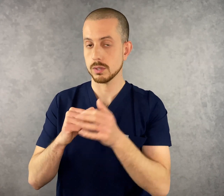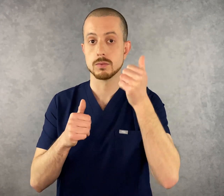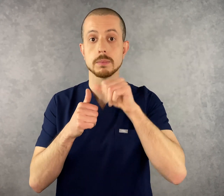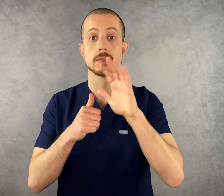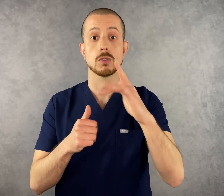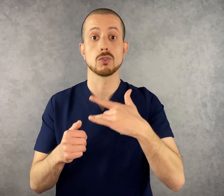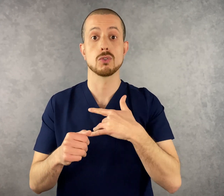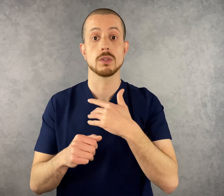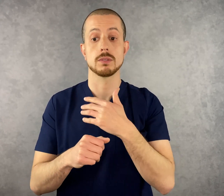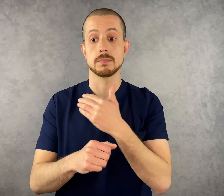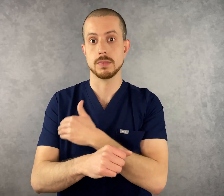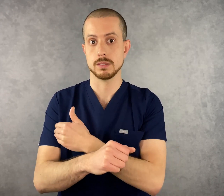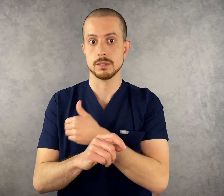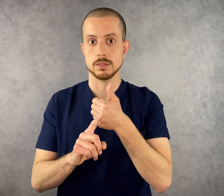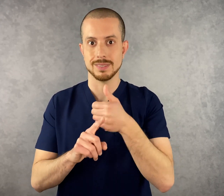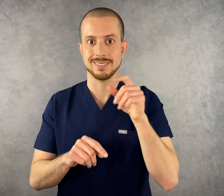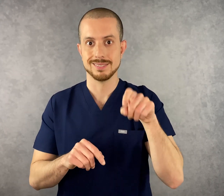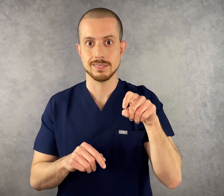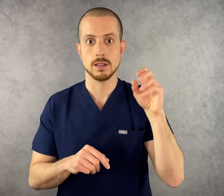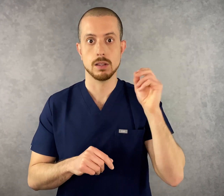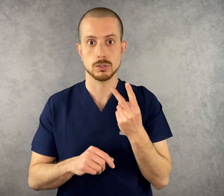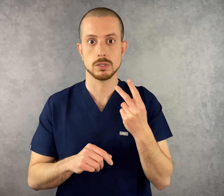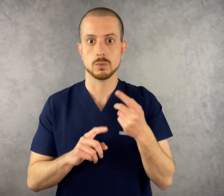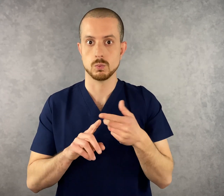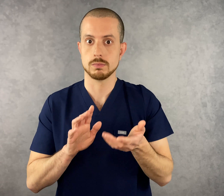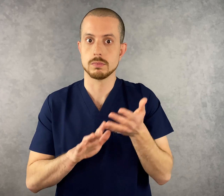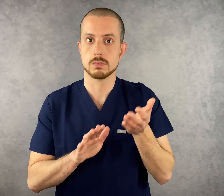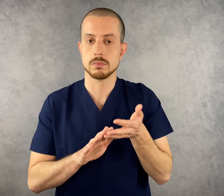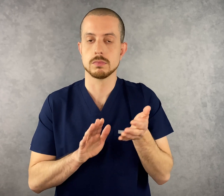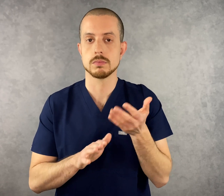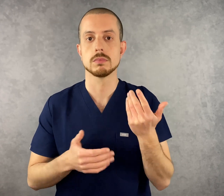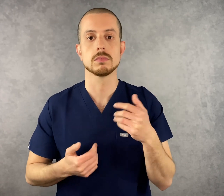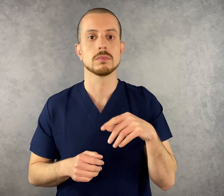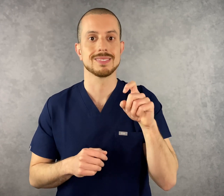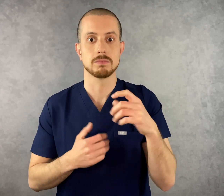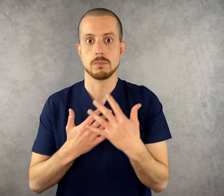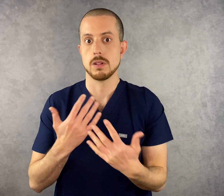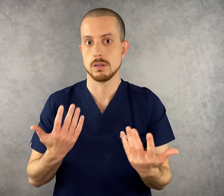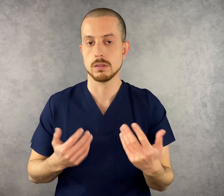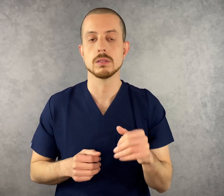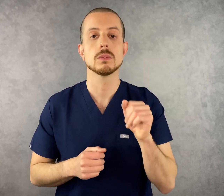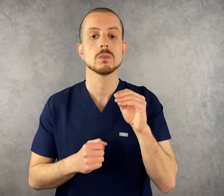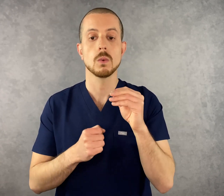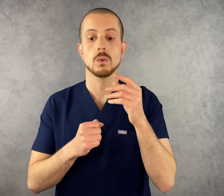Remember, your heart muscle needs oxygen to be able to function properly. It requires blood.